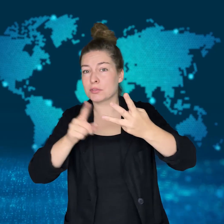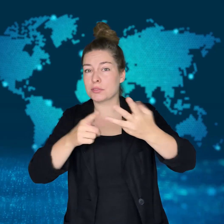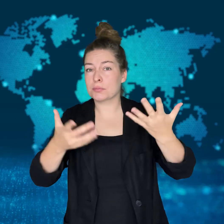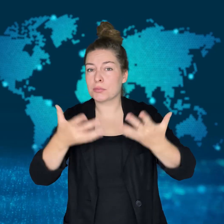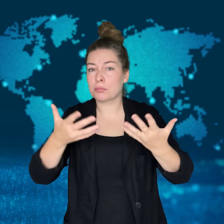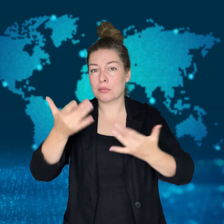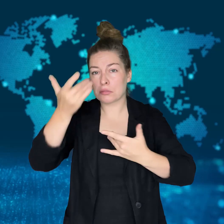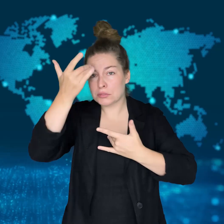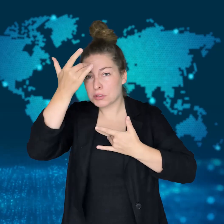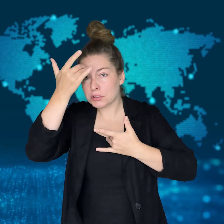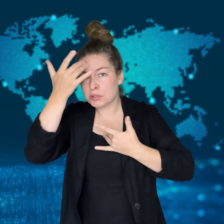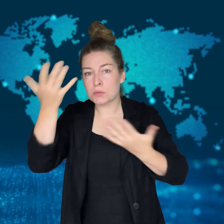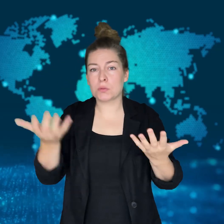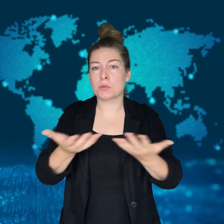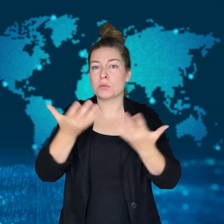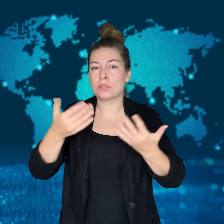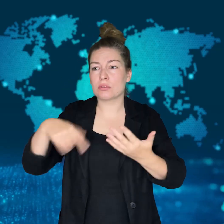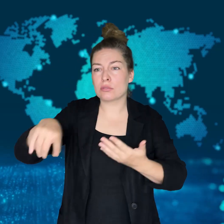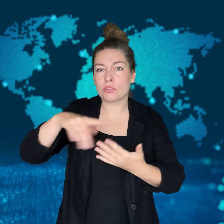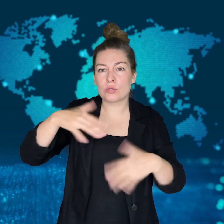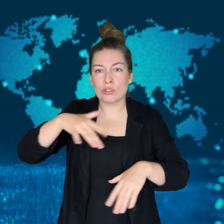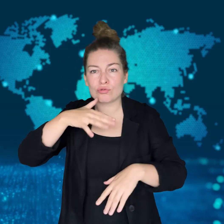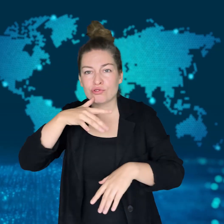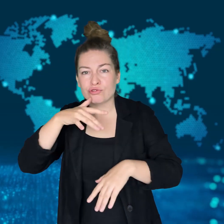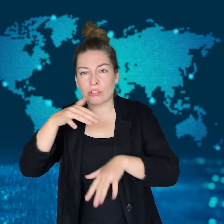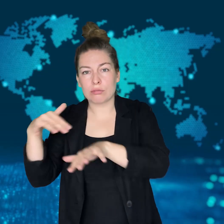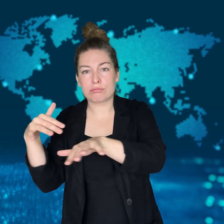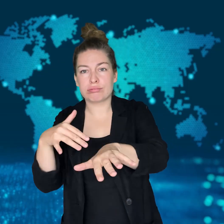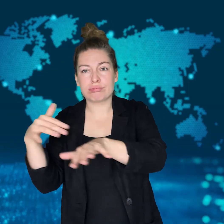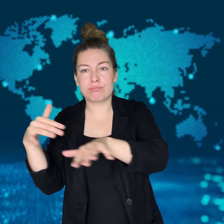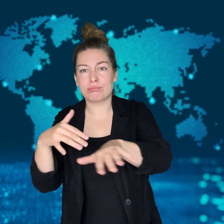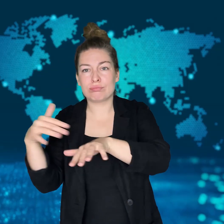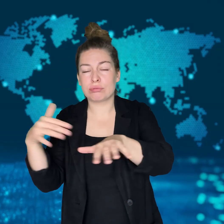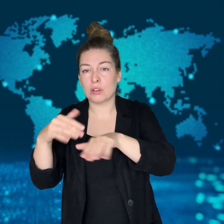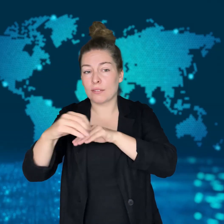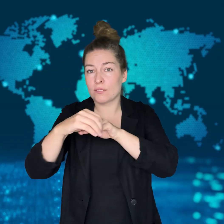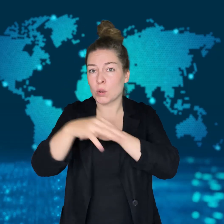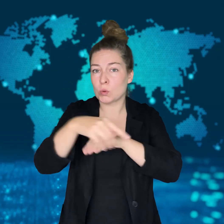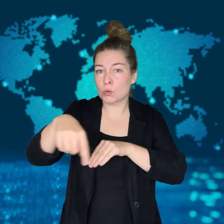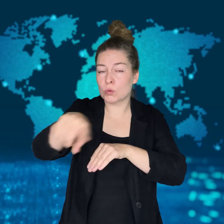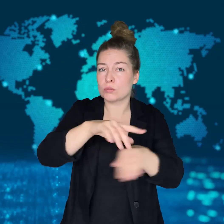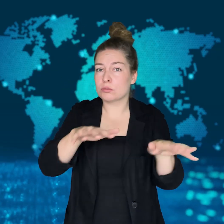investigating the deaths.